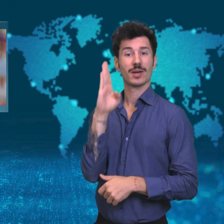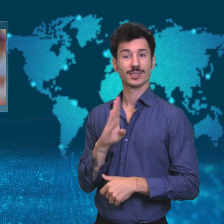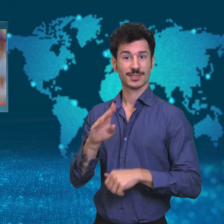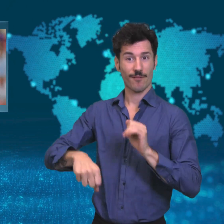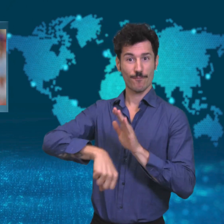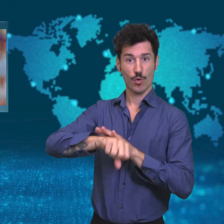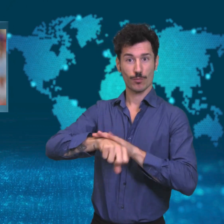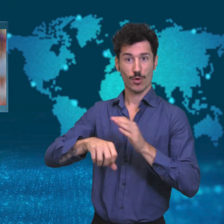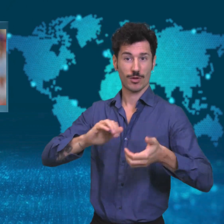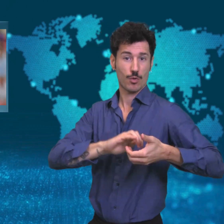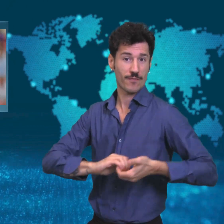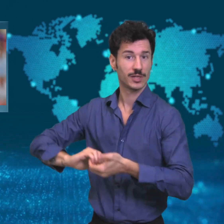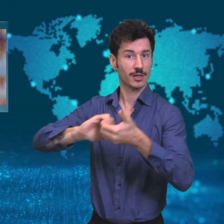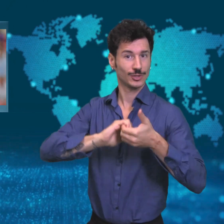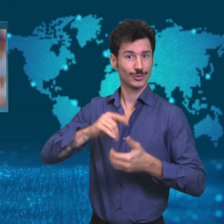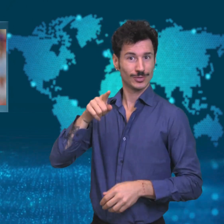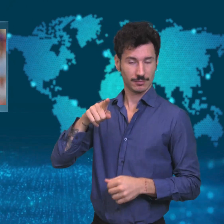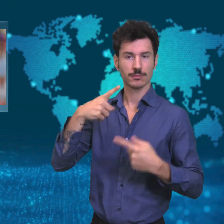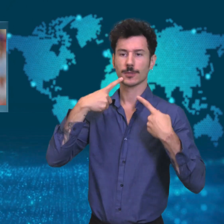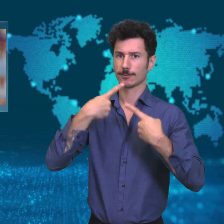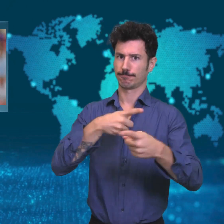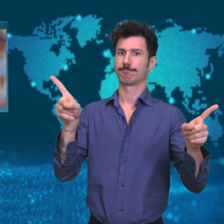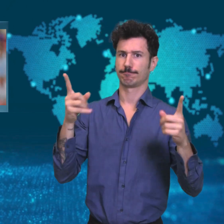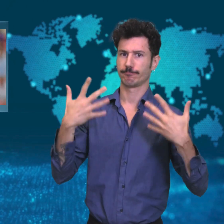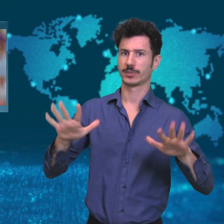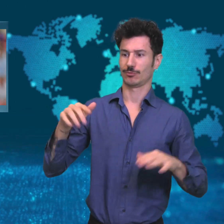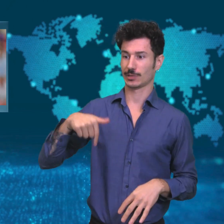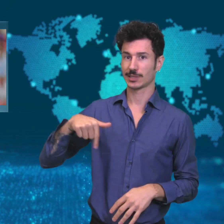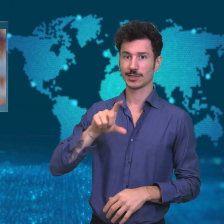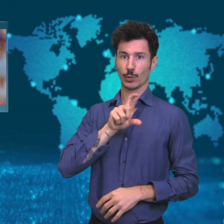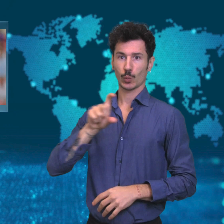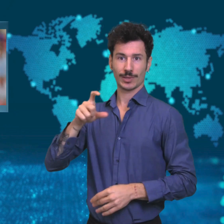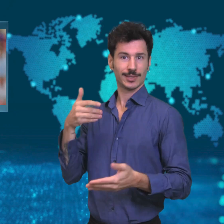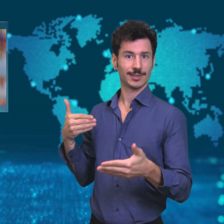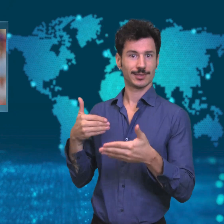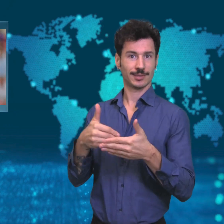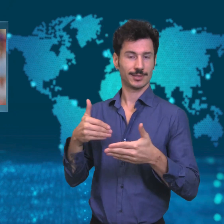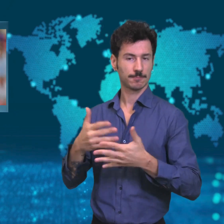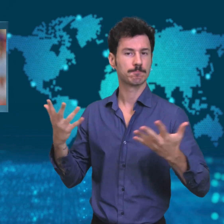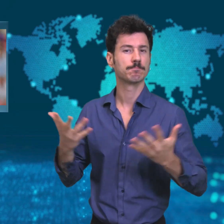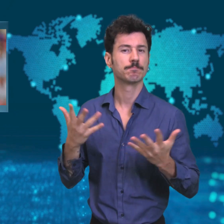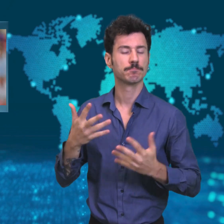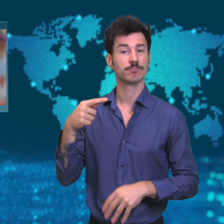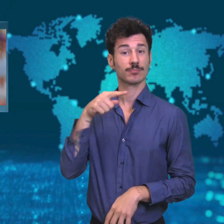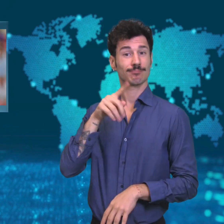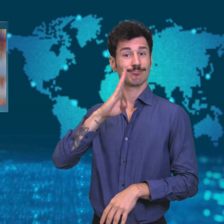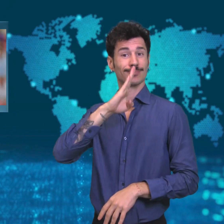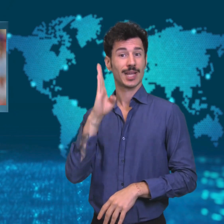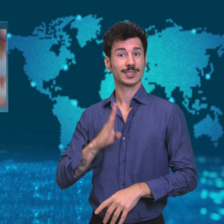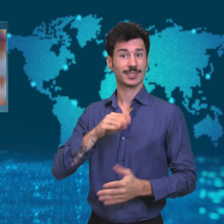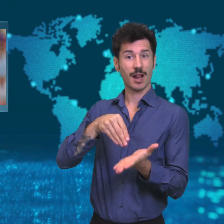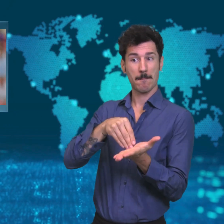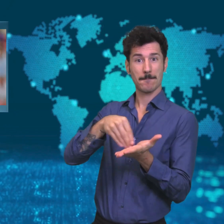Brazil’s Football Confederation announced this week that its women’s